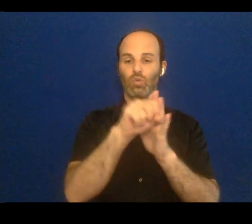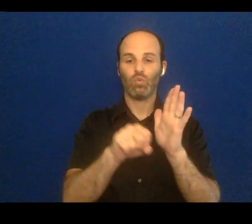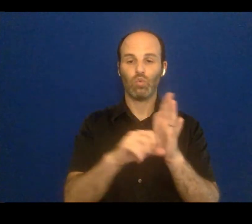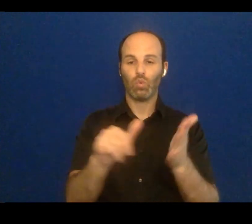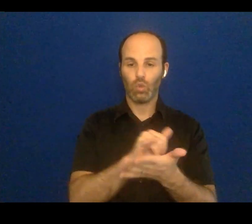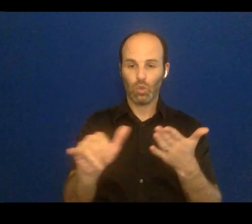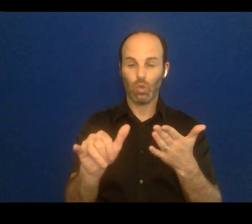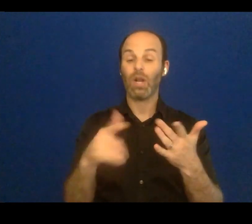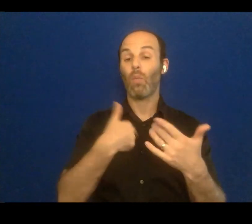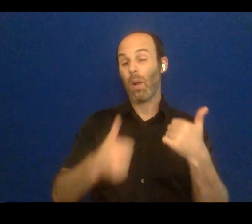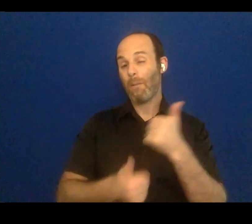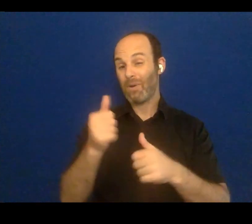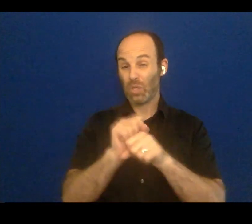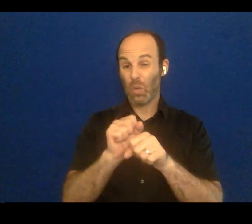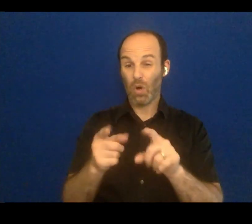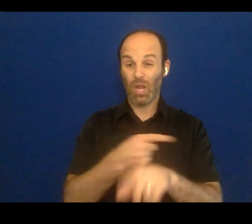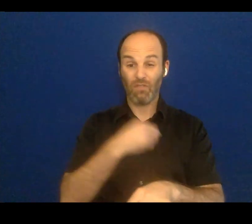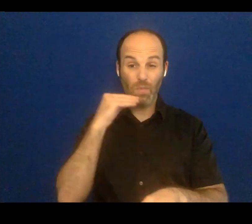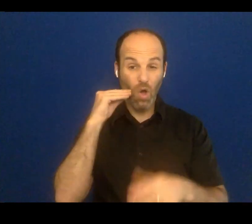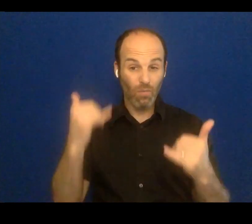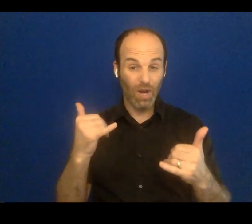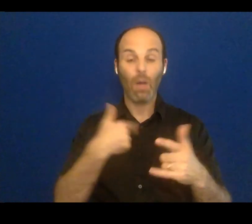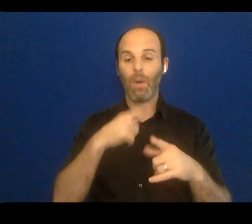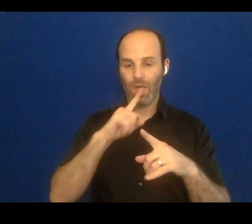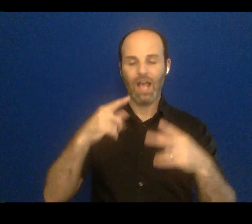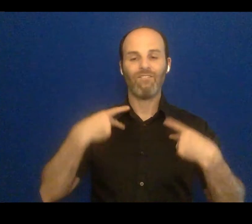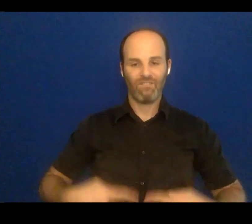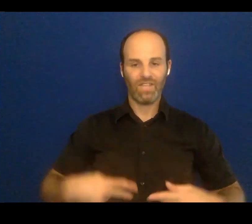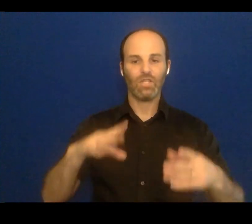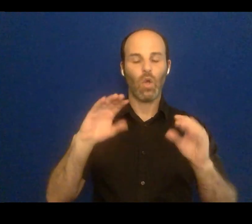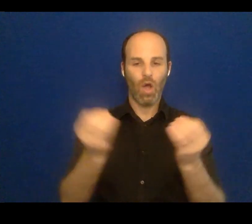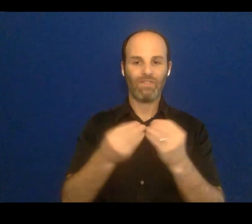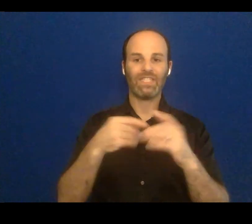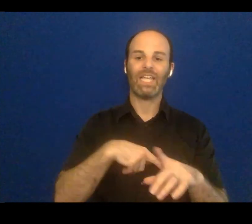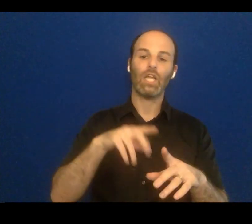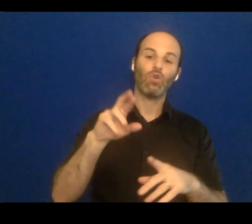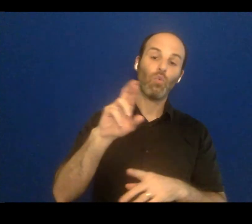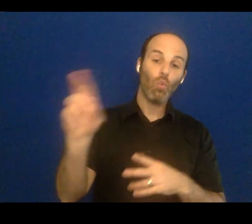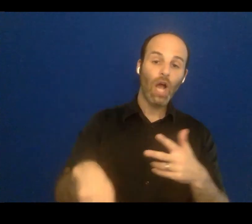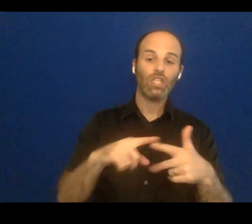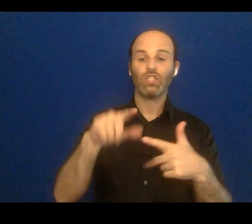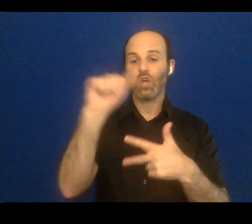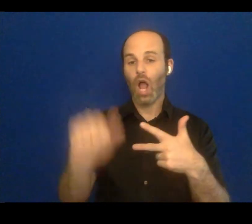WE ARE MOSTLY WORKING FROM HOME BUT WE HAVE PHYSICAL OFFICES IN ALBANY AND ROCHESTER AND BROOKLYN.